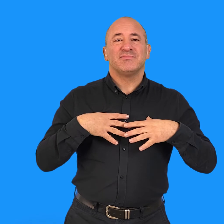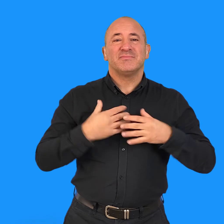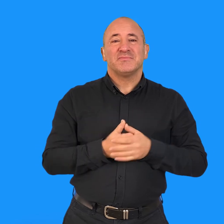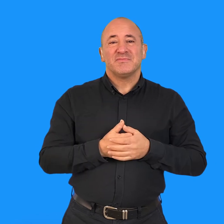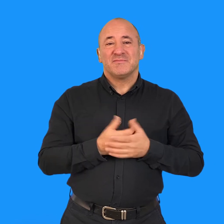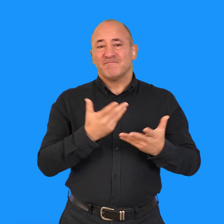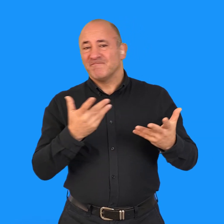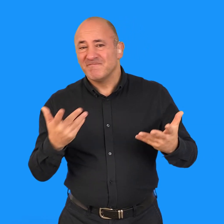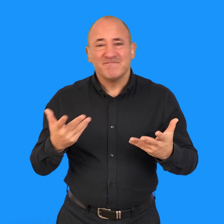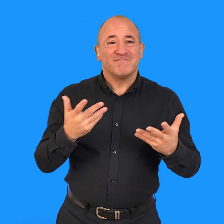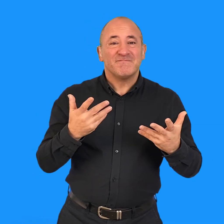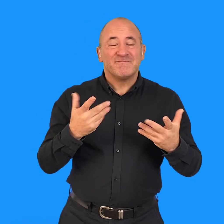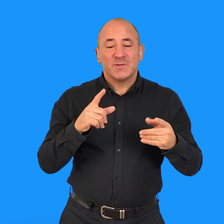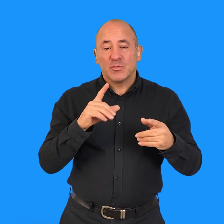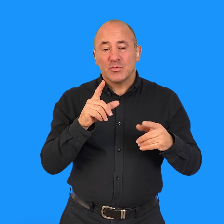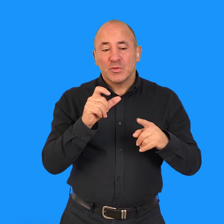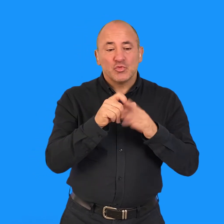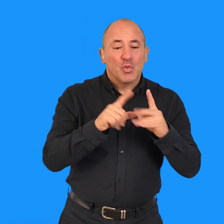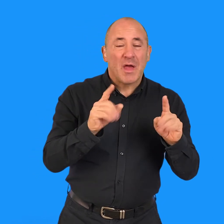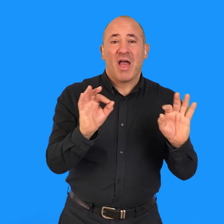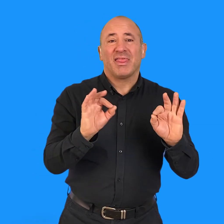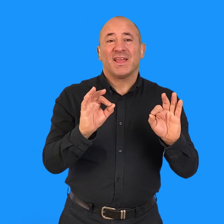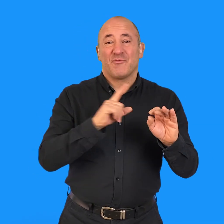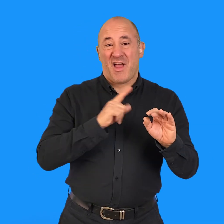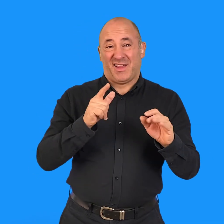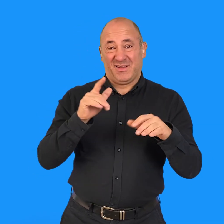because the premise of the show is actually built in to the show.